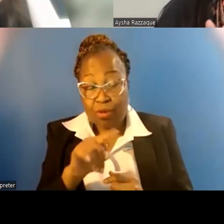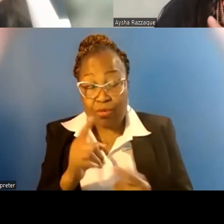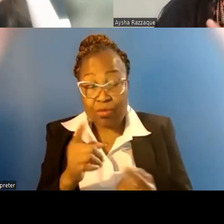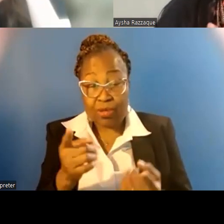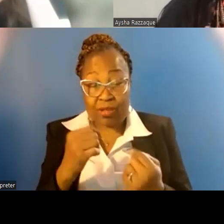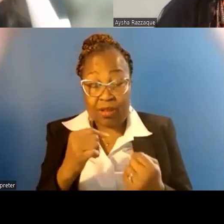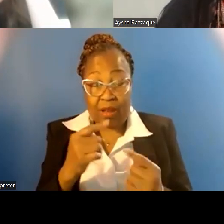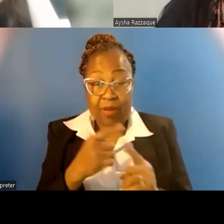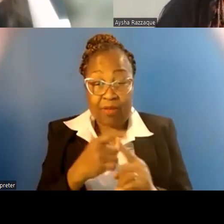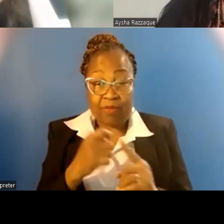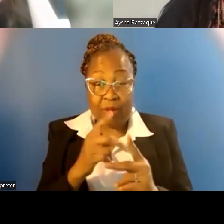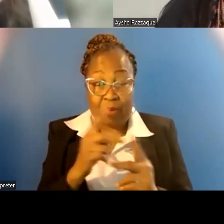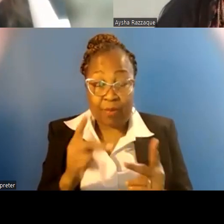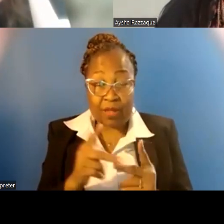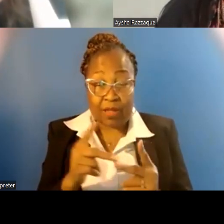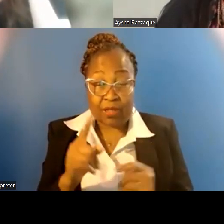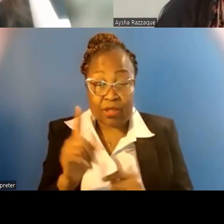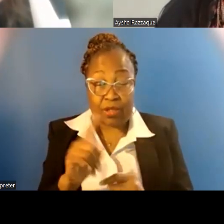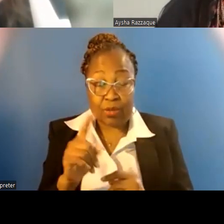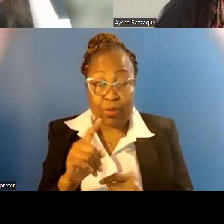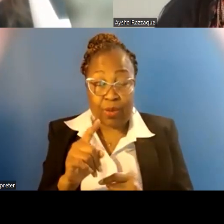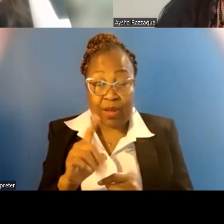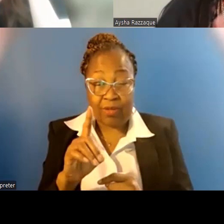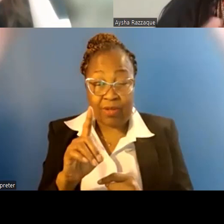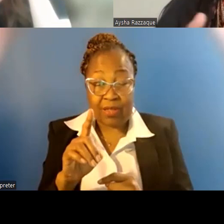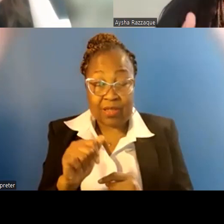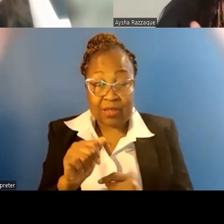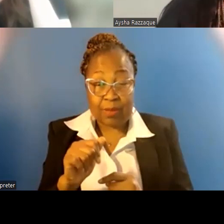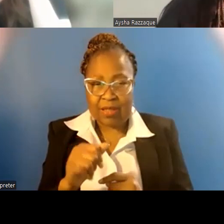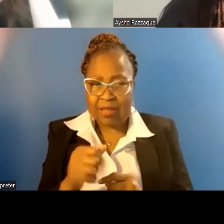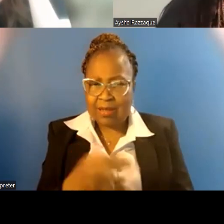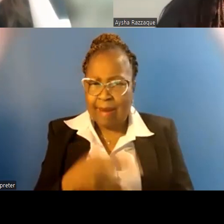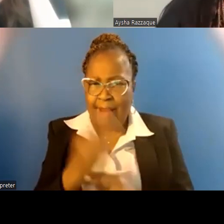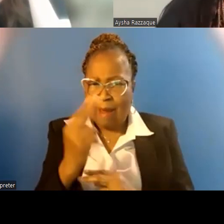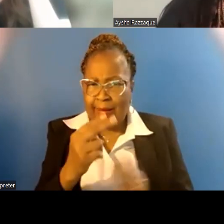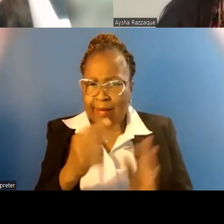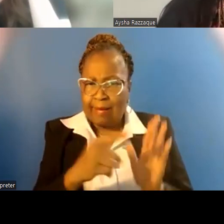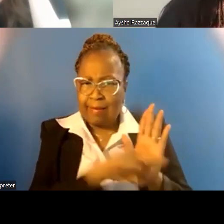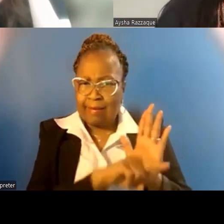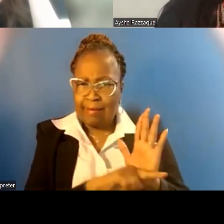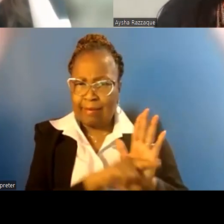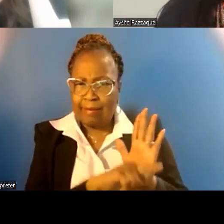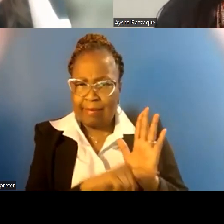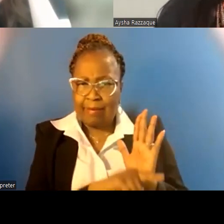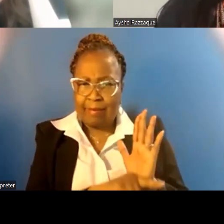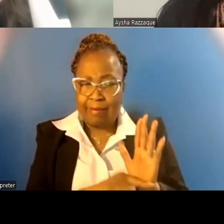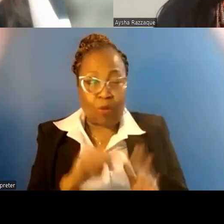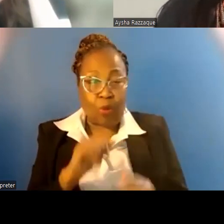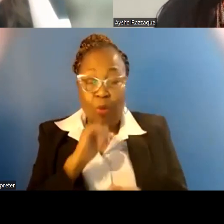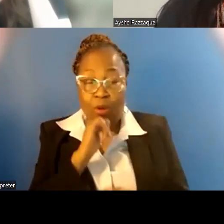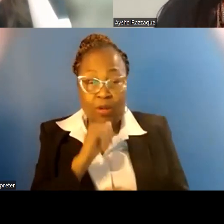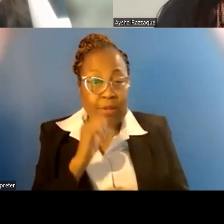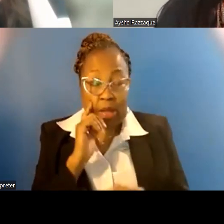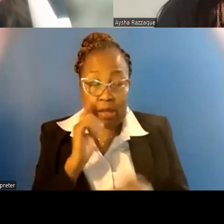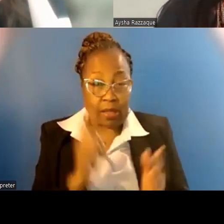is still highly stigmatized or widely unacknowledged.